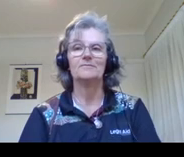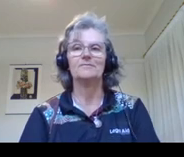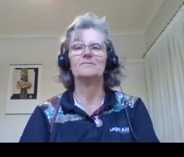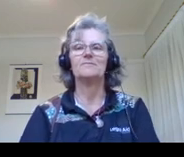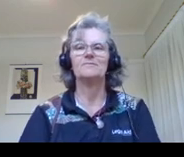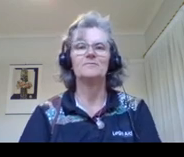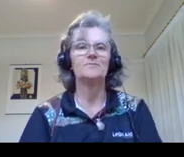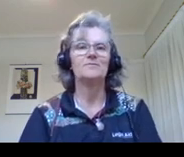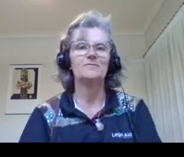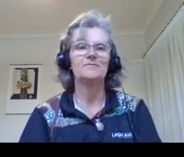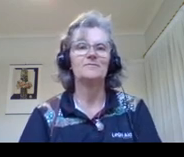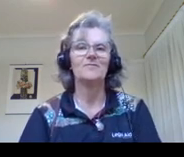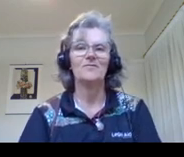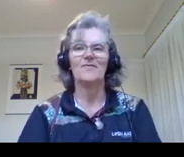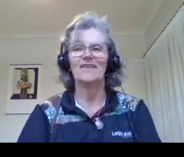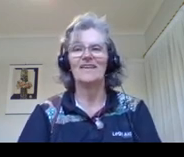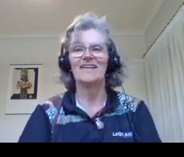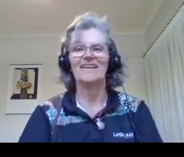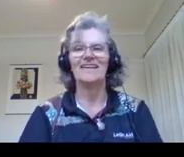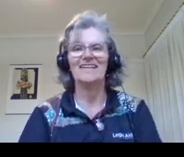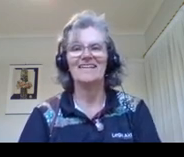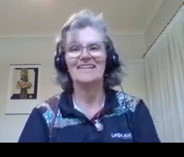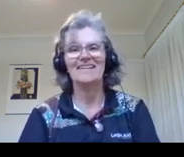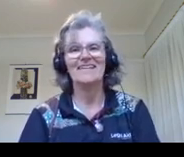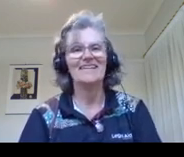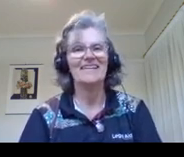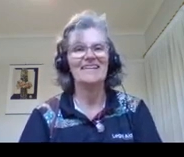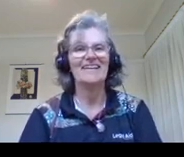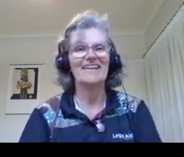know who the two percent of those attendees were who haven't been approached by scans